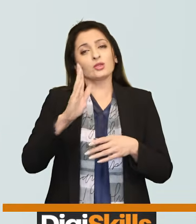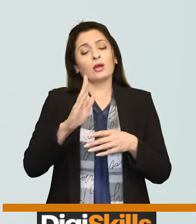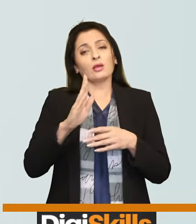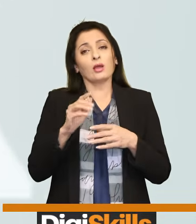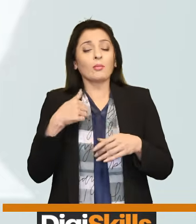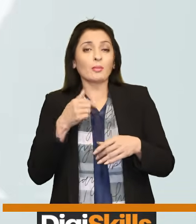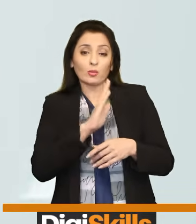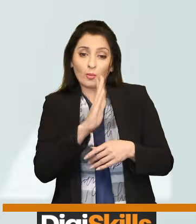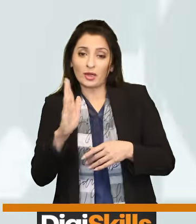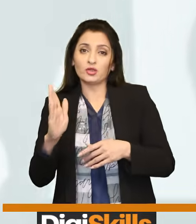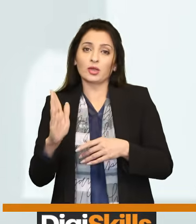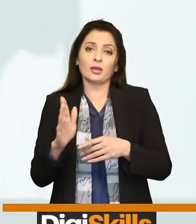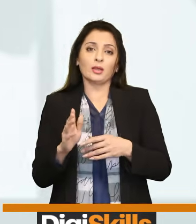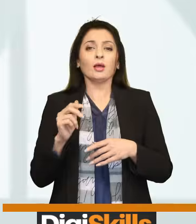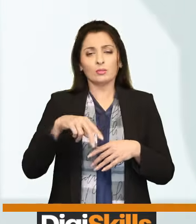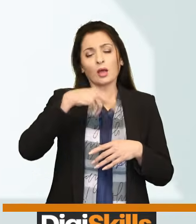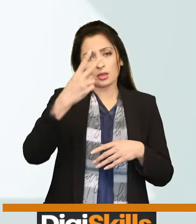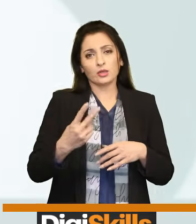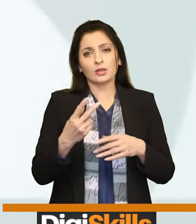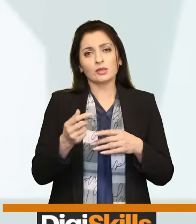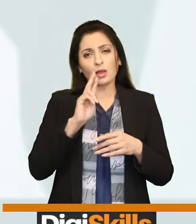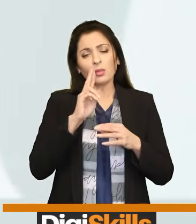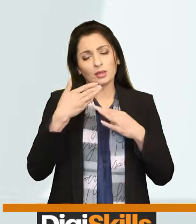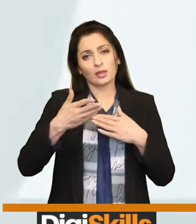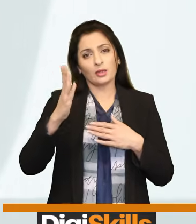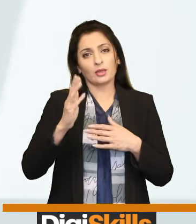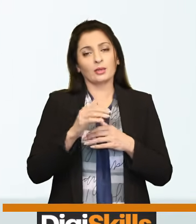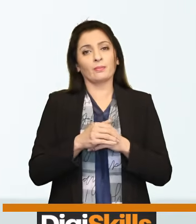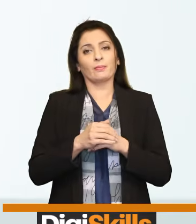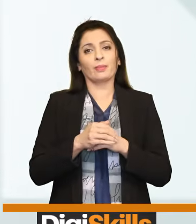Which we have talked about in detail and will continue to do.